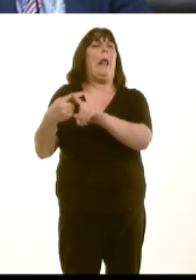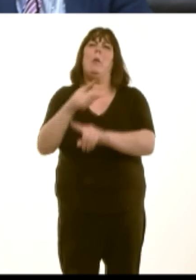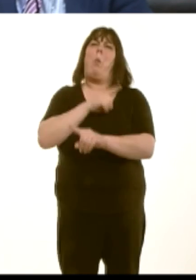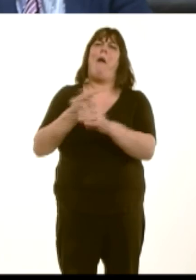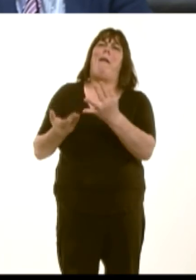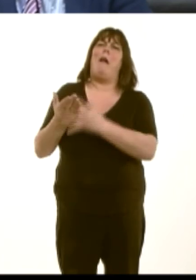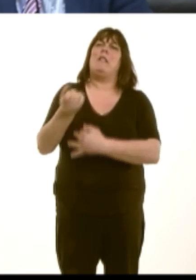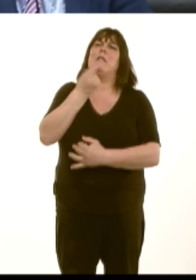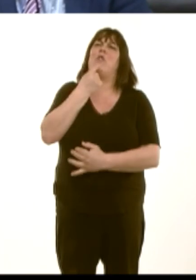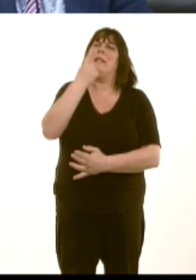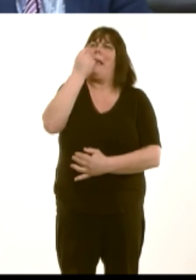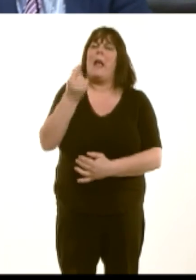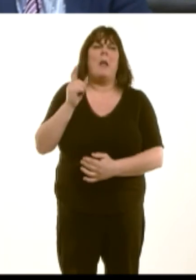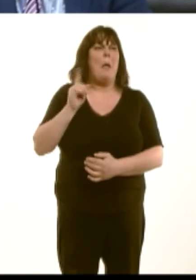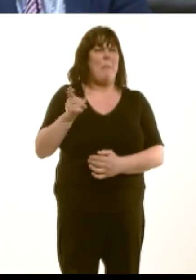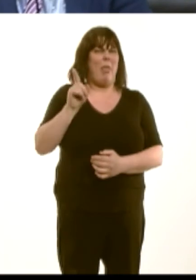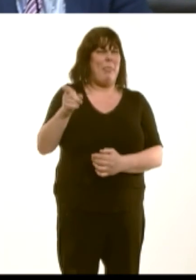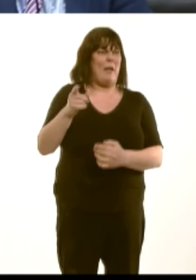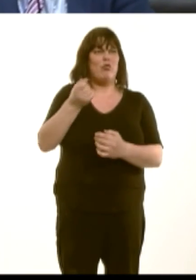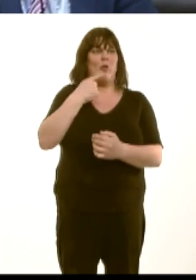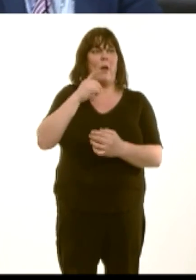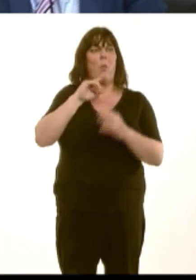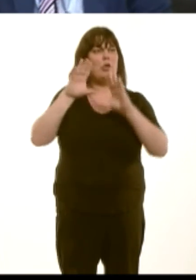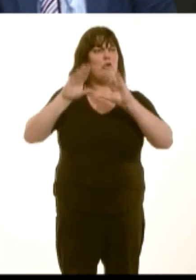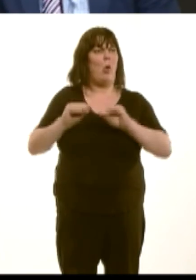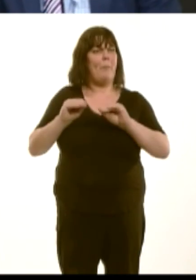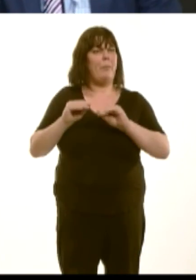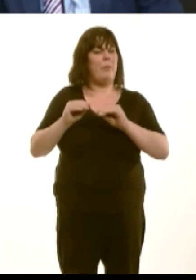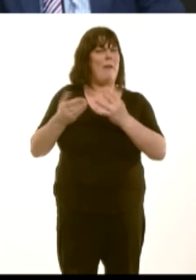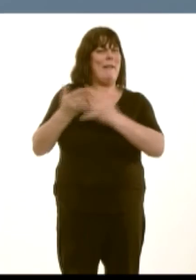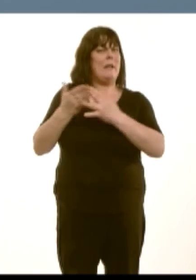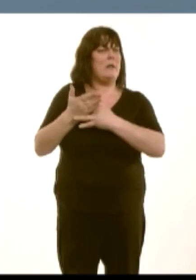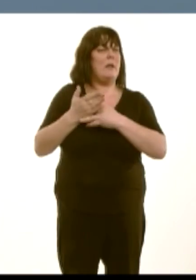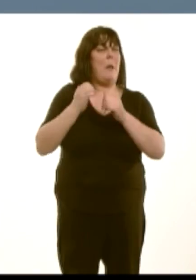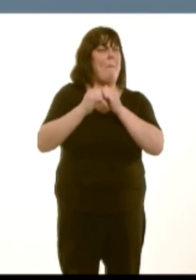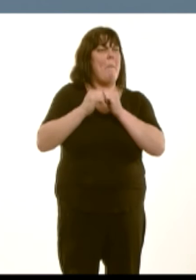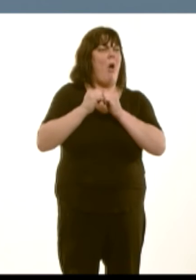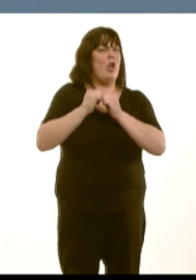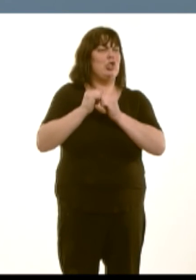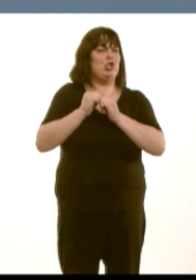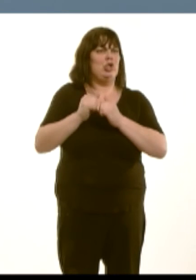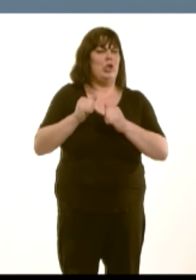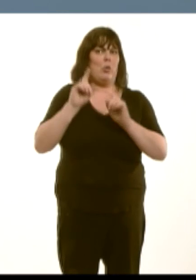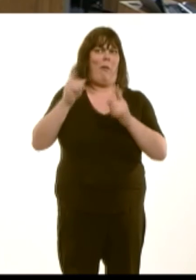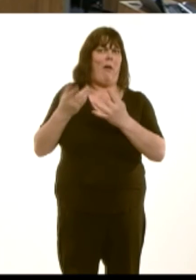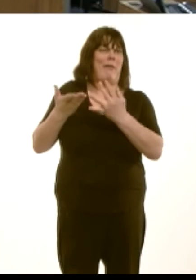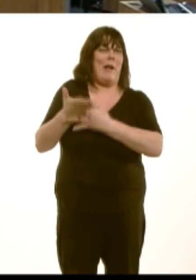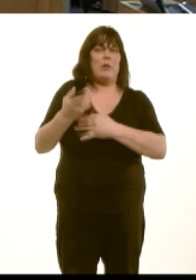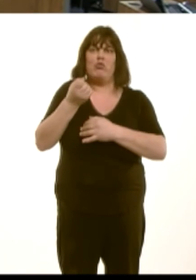That drug is being axed from the cancer drugs fund on 12 March in England. So, it will not be available on the cancer drugs fund in England, anyway, from 12 March.